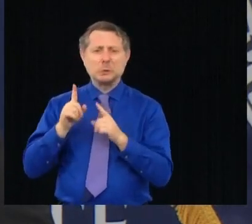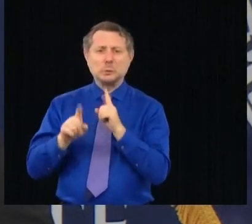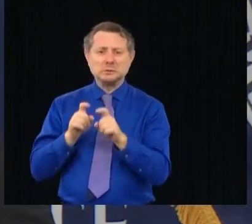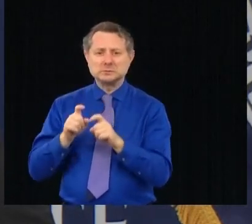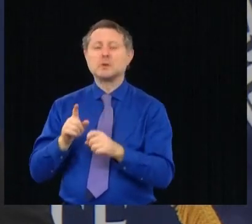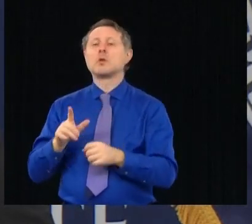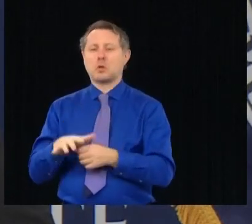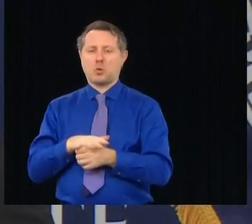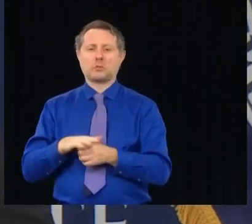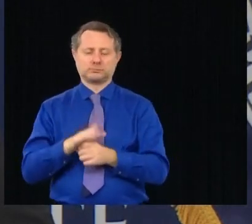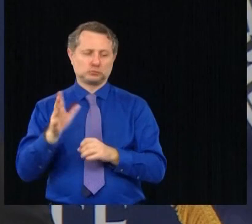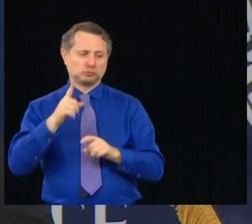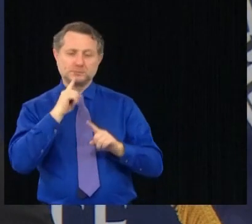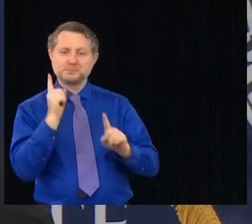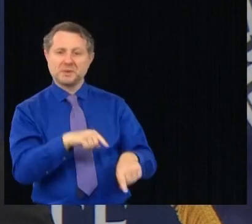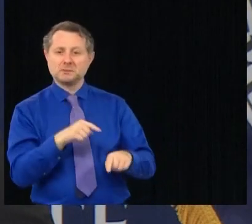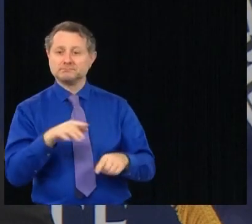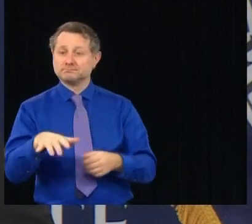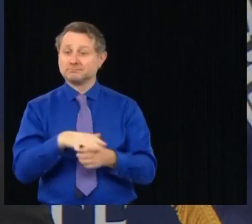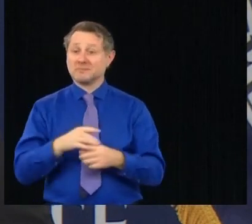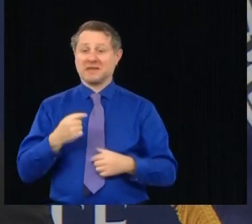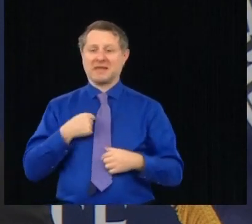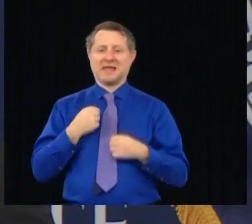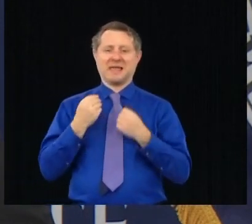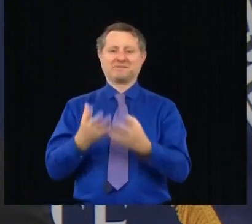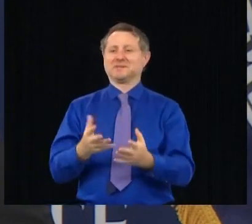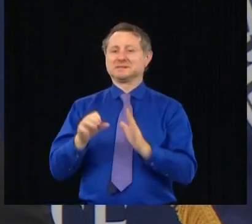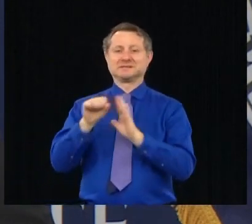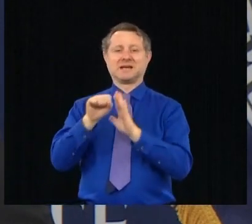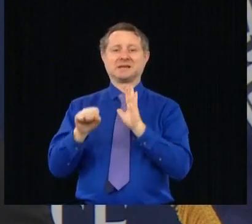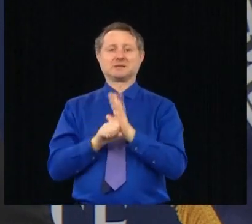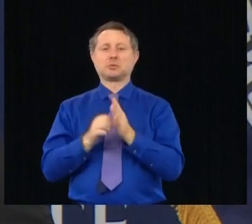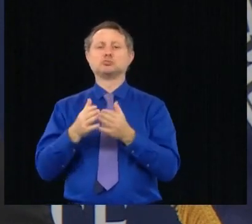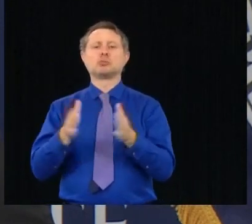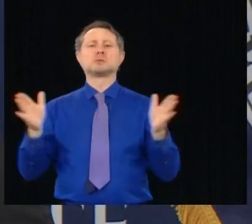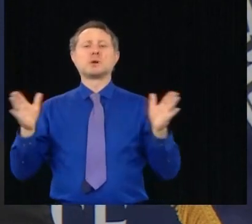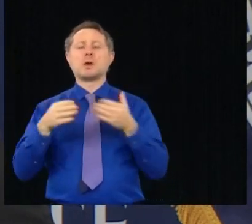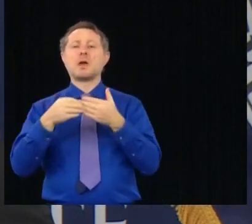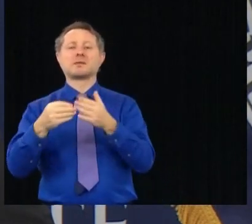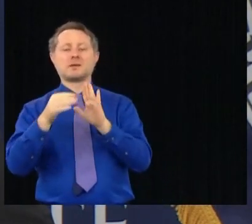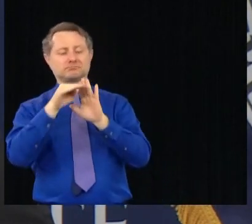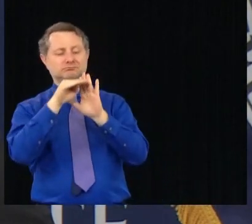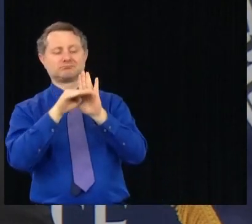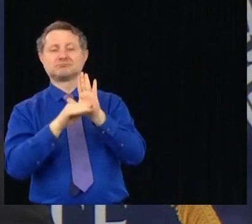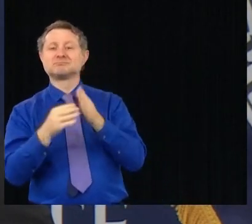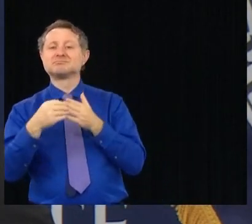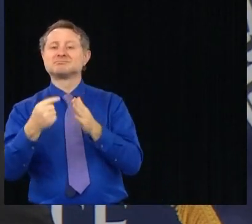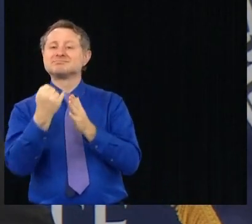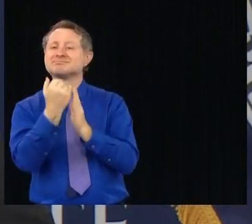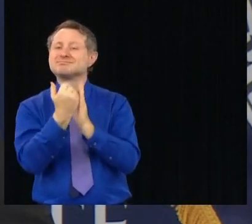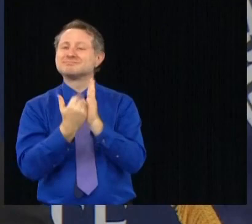ALL THOSE ONE OFF ISSUES, IF YOU